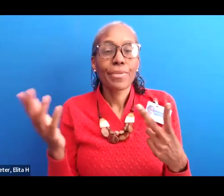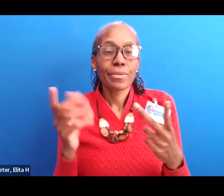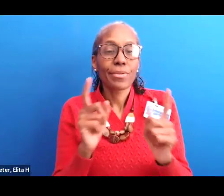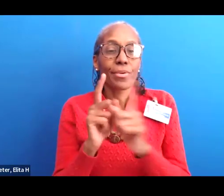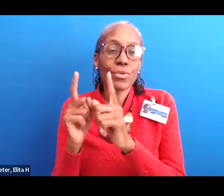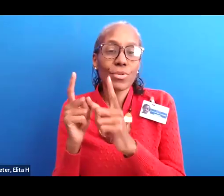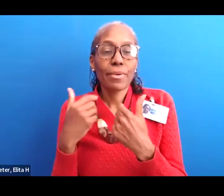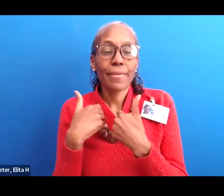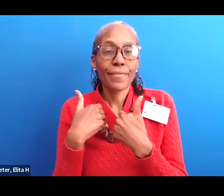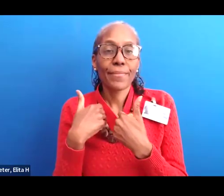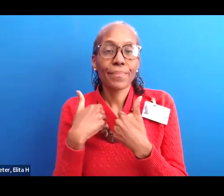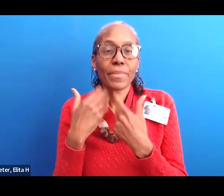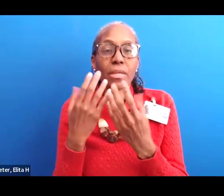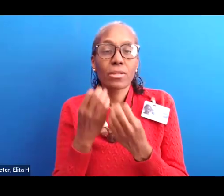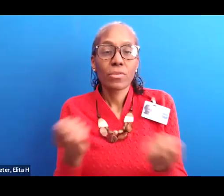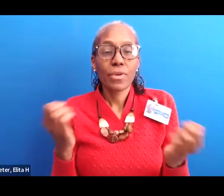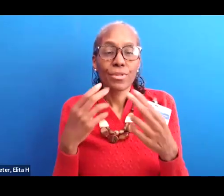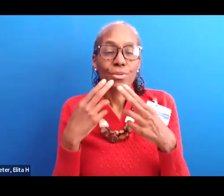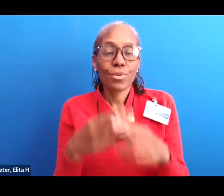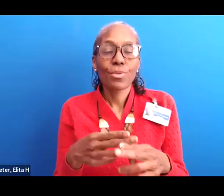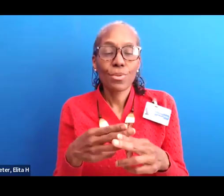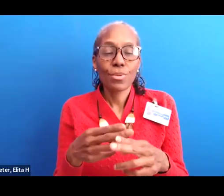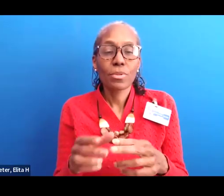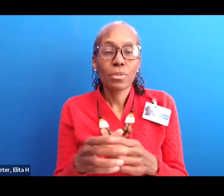There's also a device that flushes out